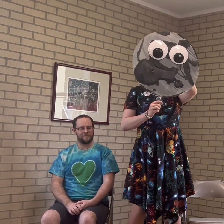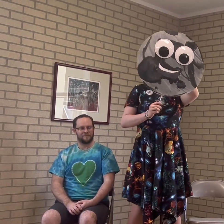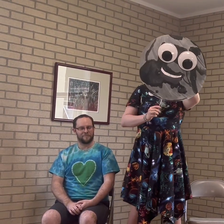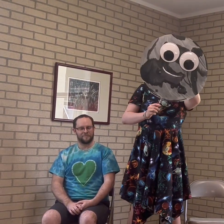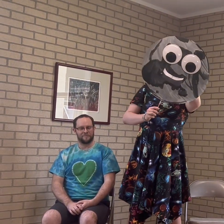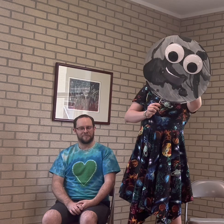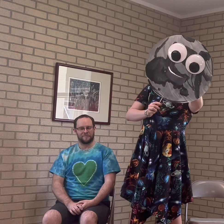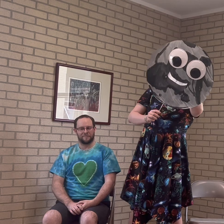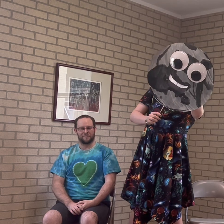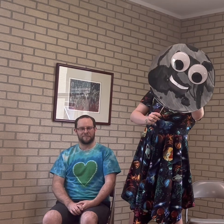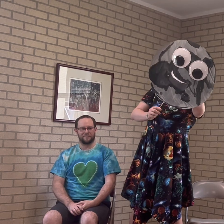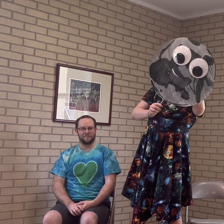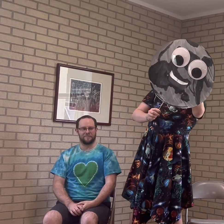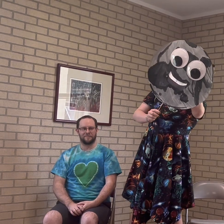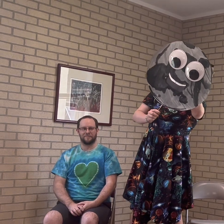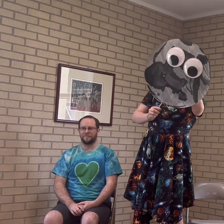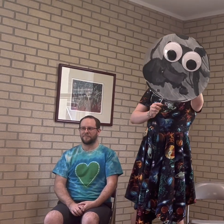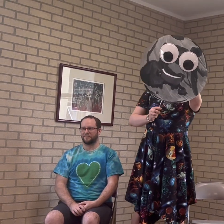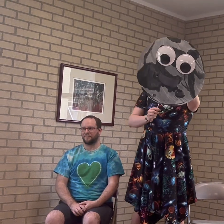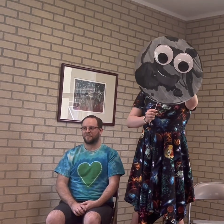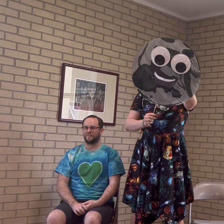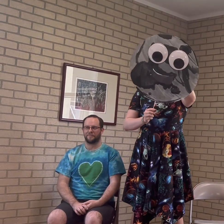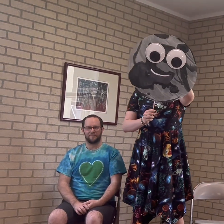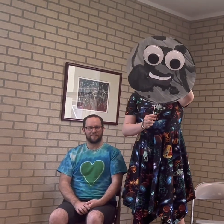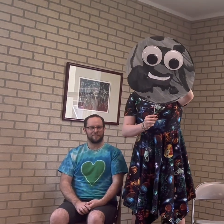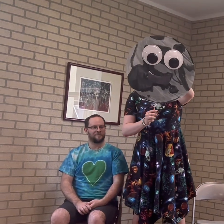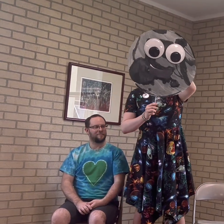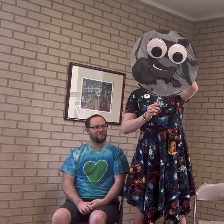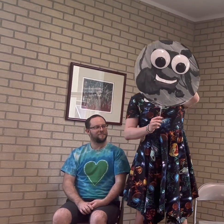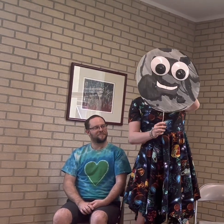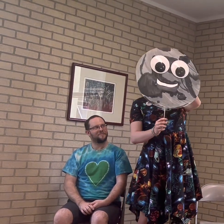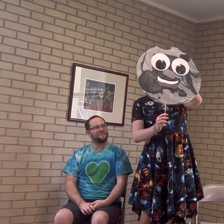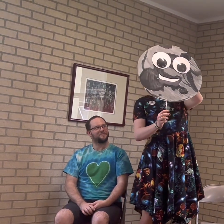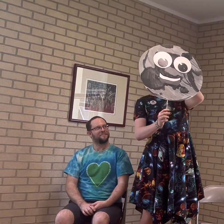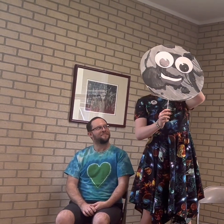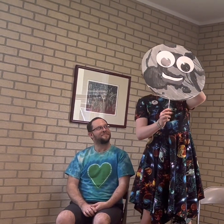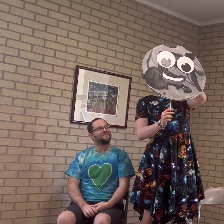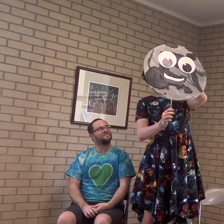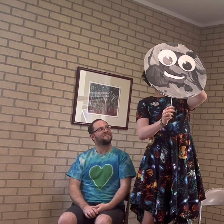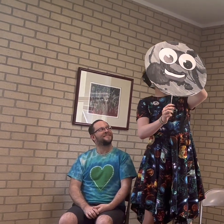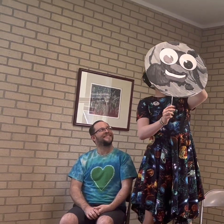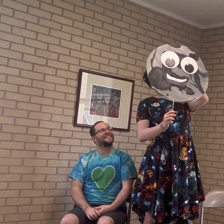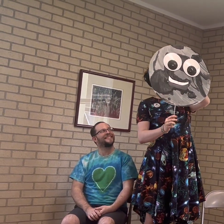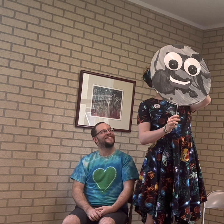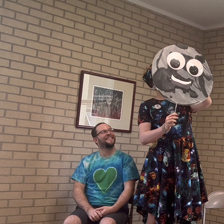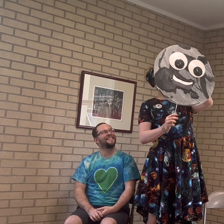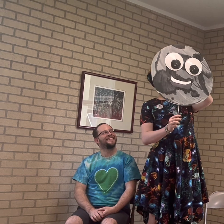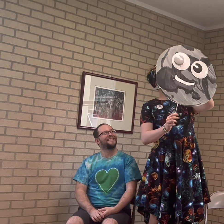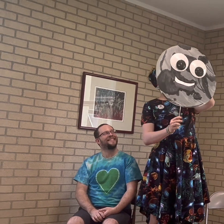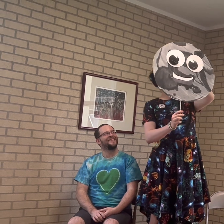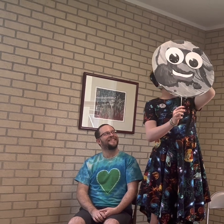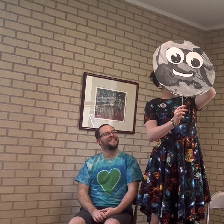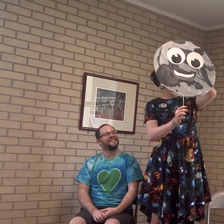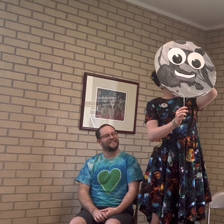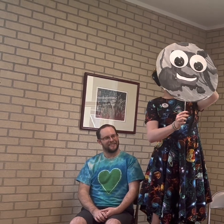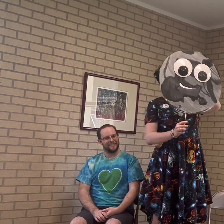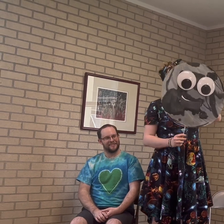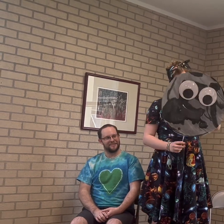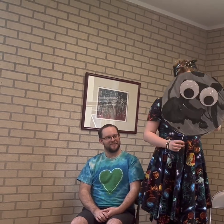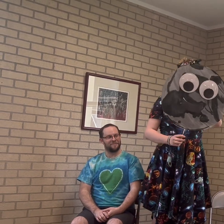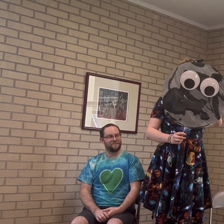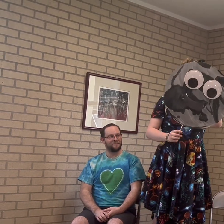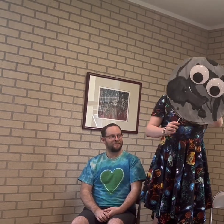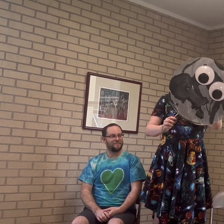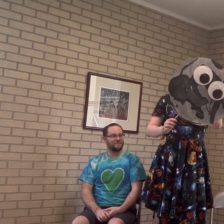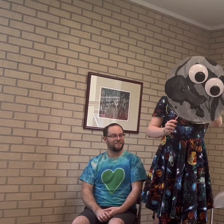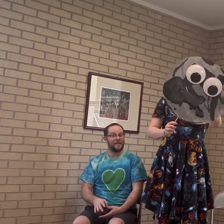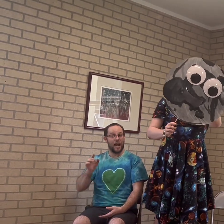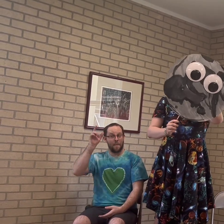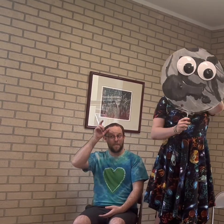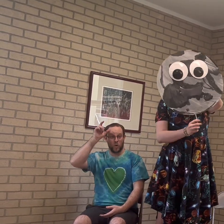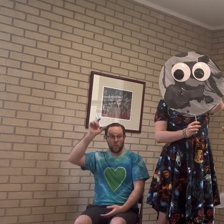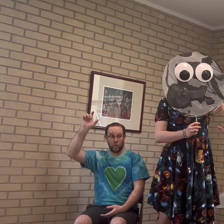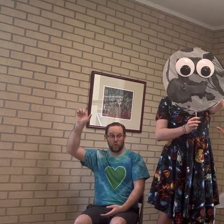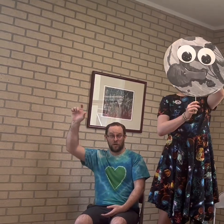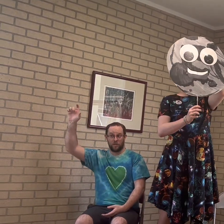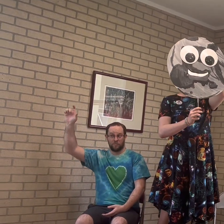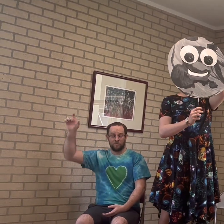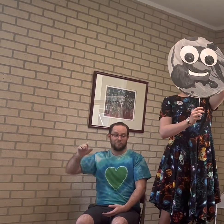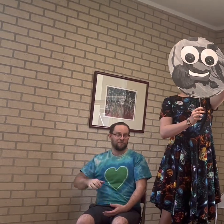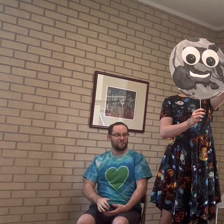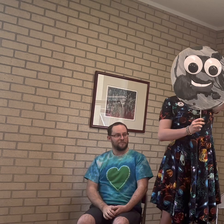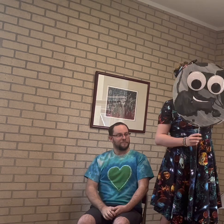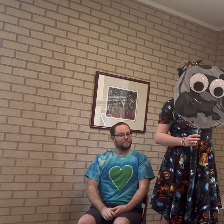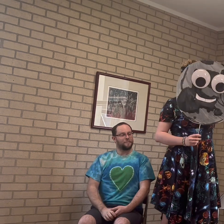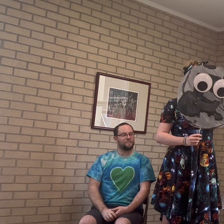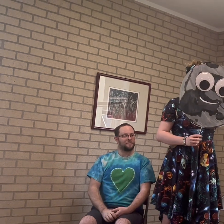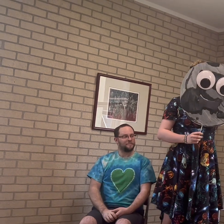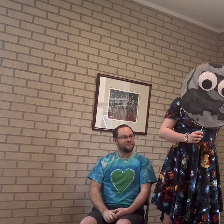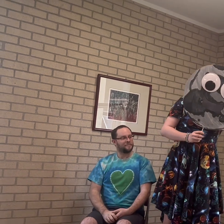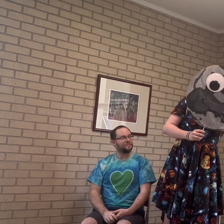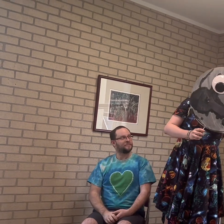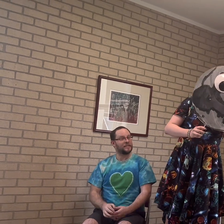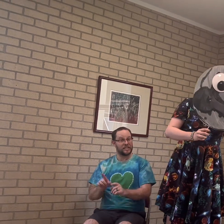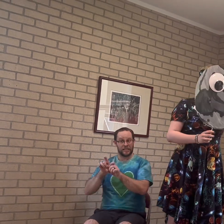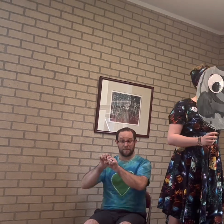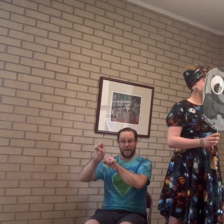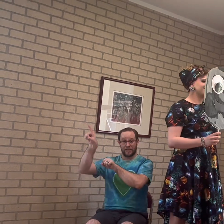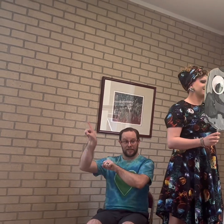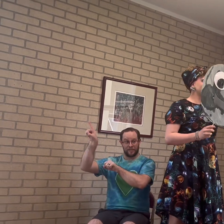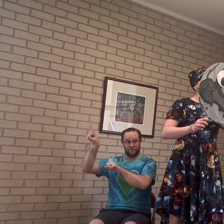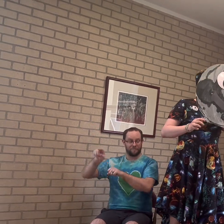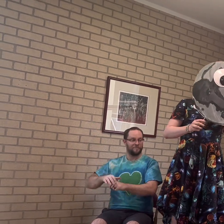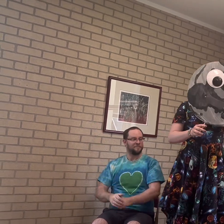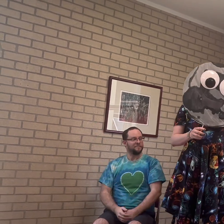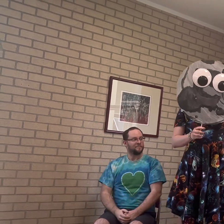Mr. Dixon {Lip-syncing}: Nana, nana, nana, nanaaaaa! Hey Moon! Out there in space. I